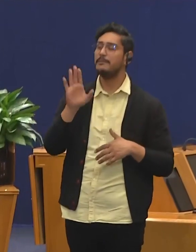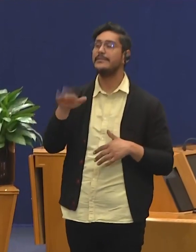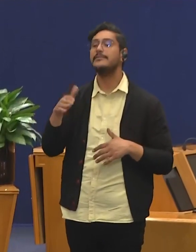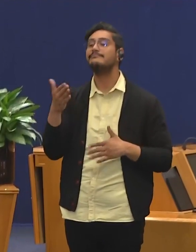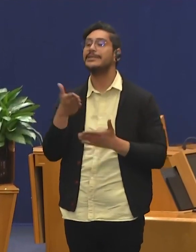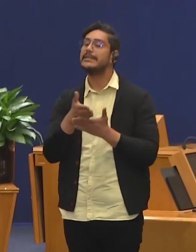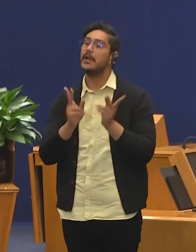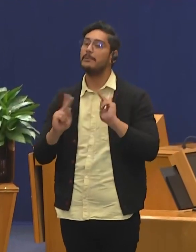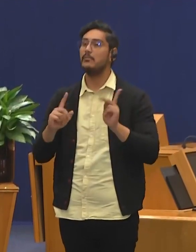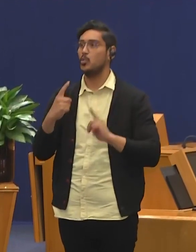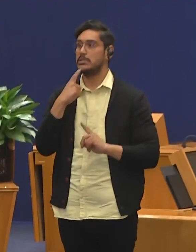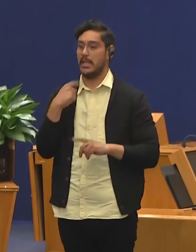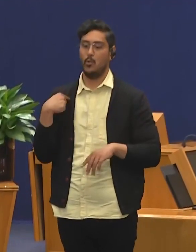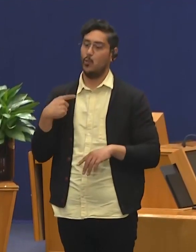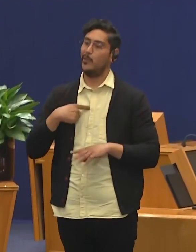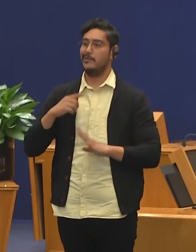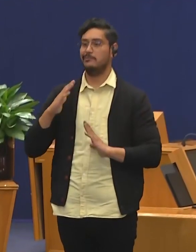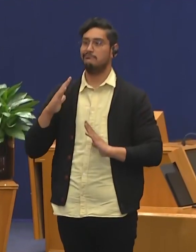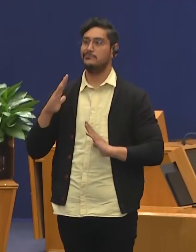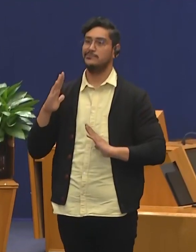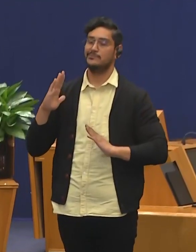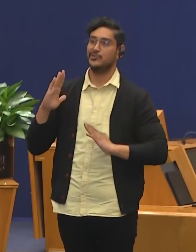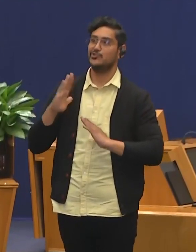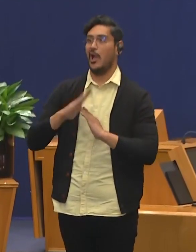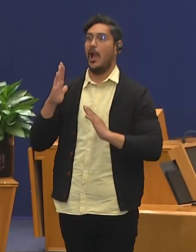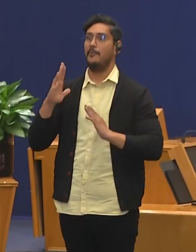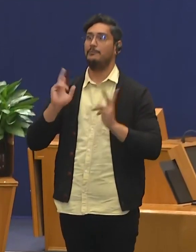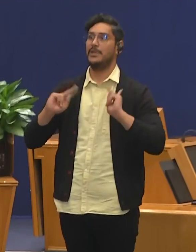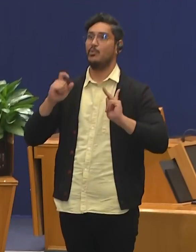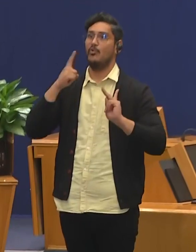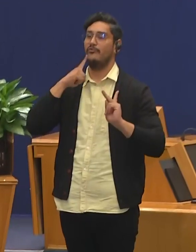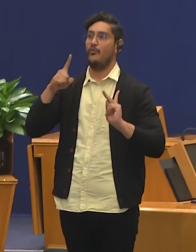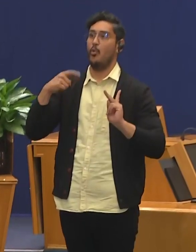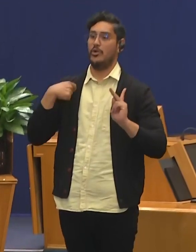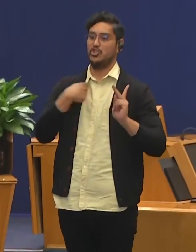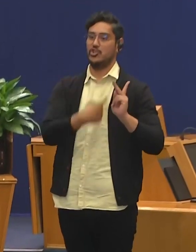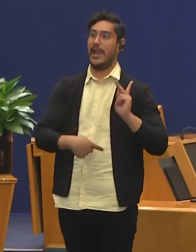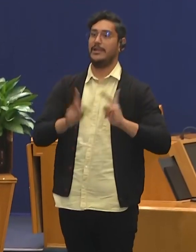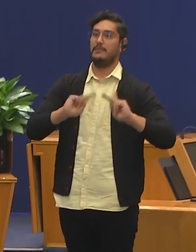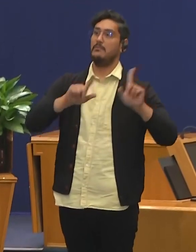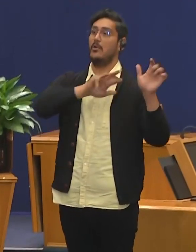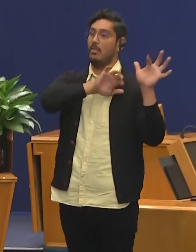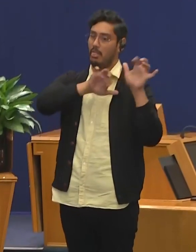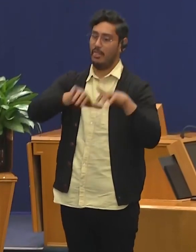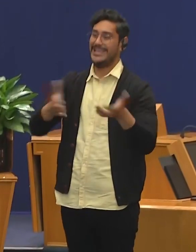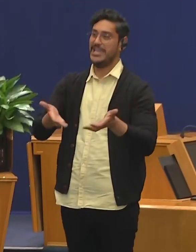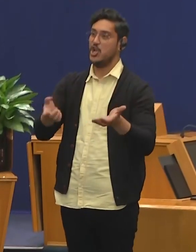SOME HAVE SUGGESTED THAT BECAUSE